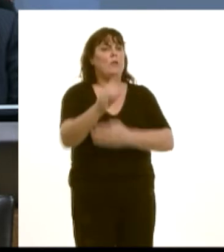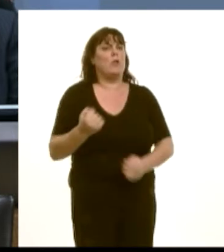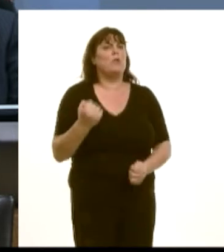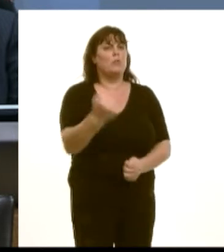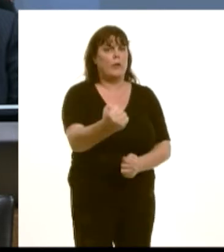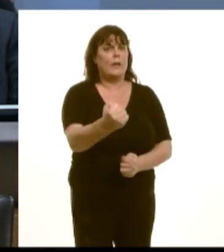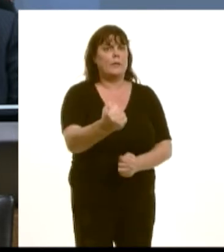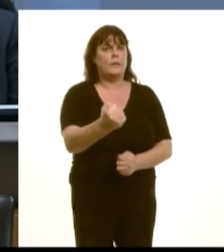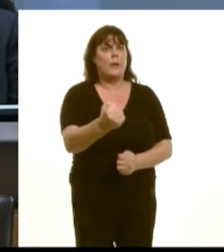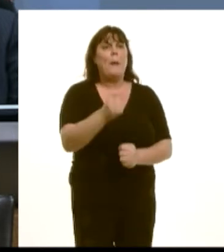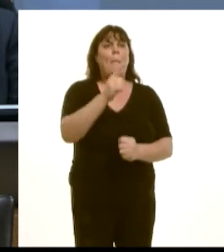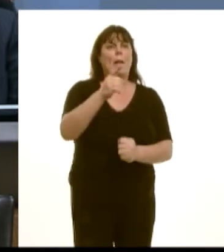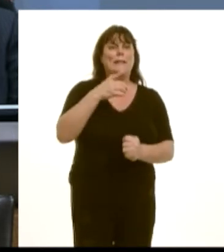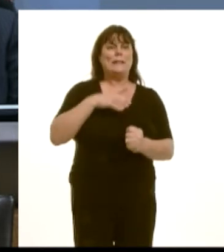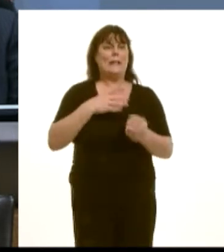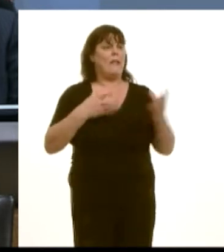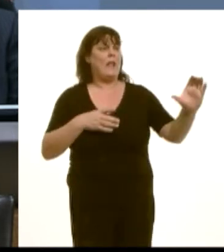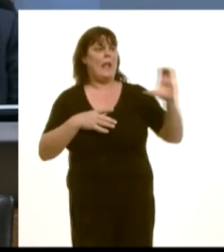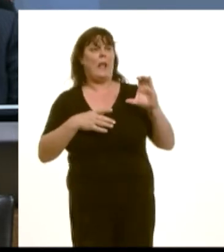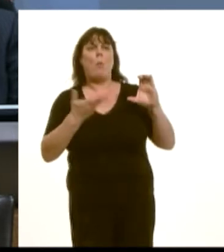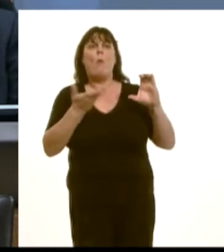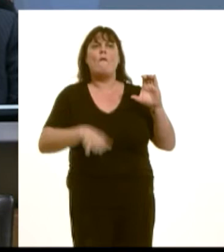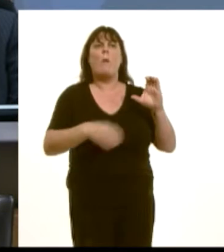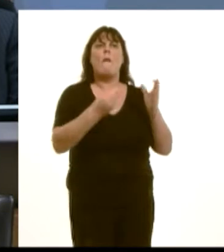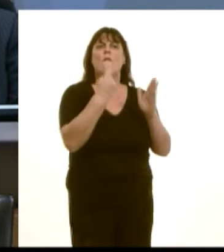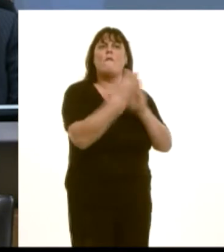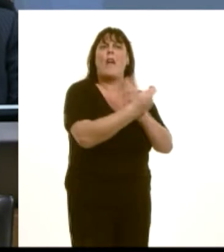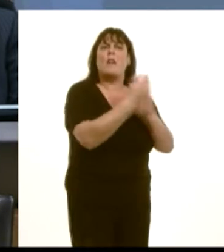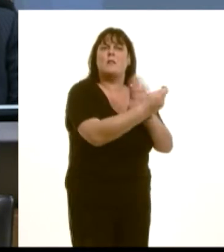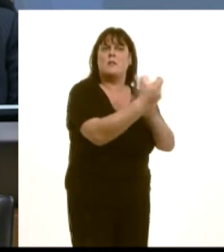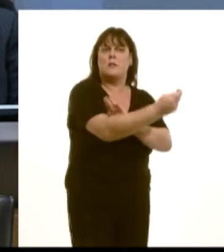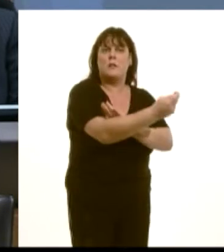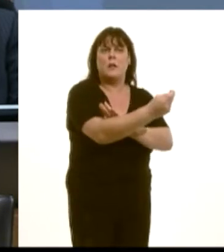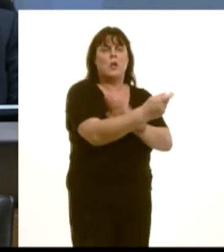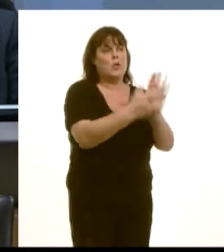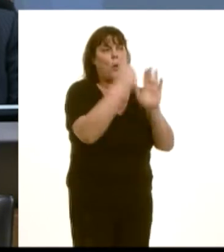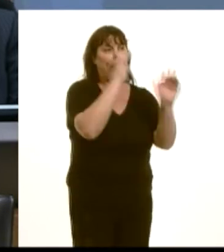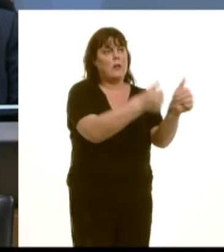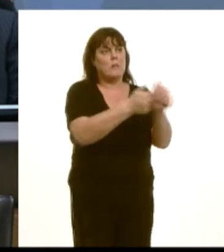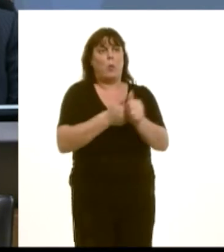to get a fair income from the metro system to underwrite the investment, as I understand